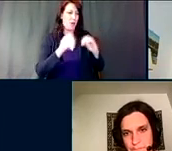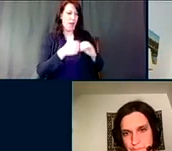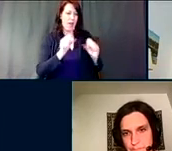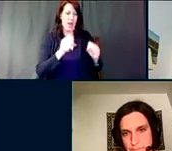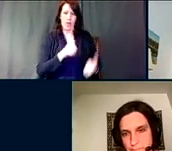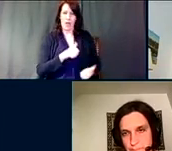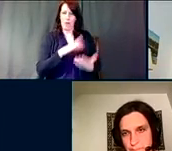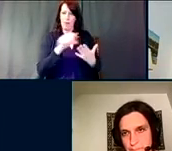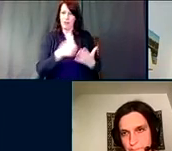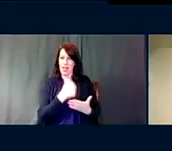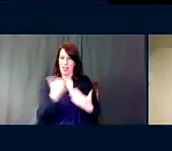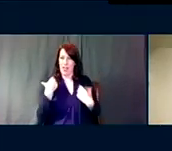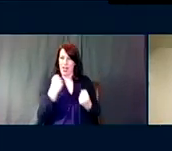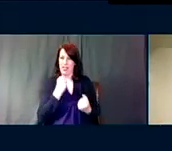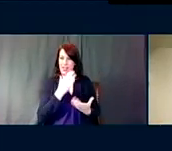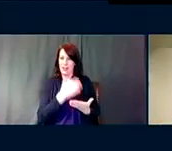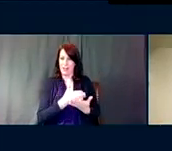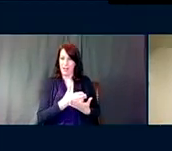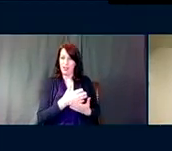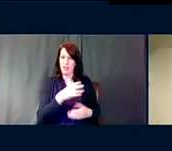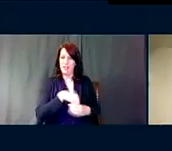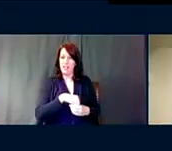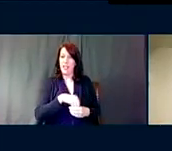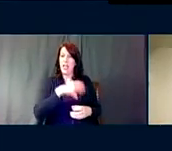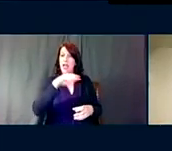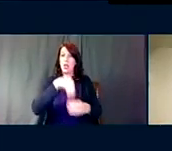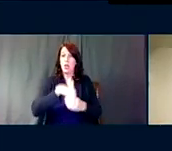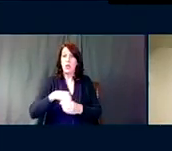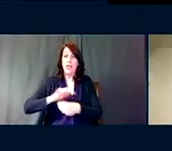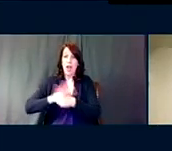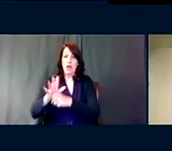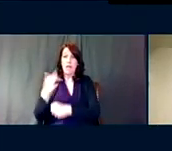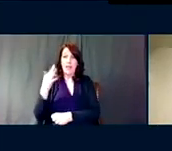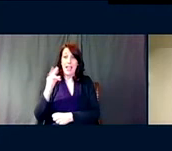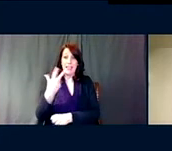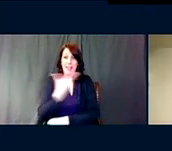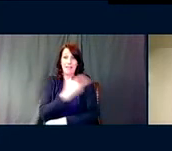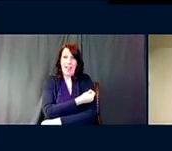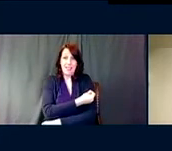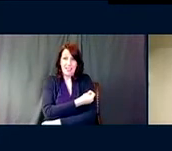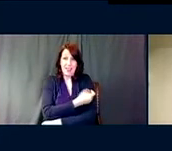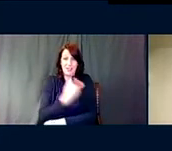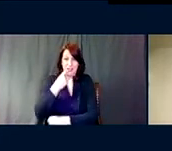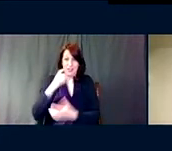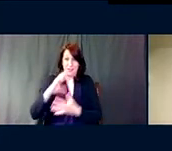COMMUNITIES AND OFFERS SCOPE TO APPROACH HEALTH INTERVENTIONS INCLUDING COVID-19 VACCINATION WHICH YOU SUGGESTED.